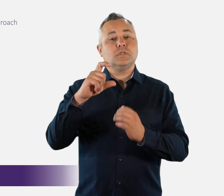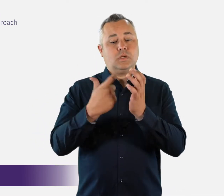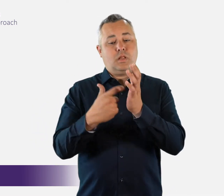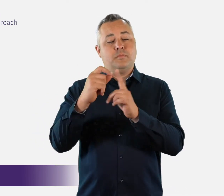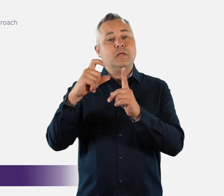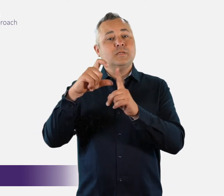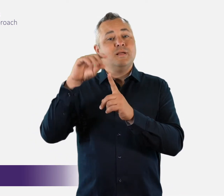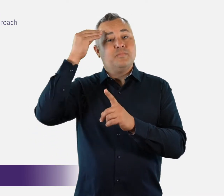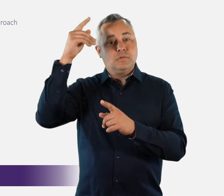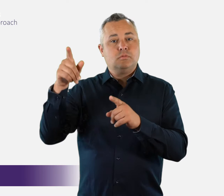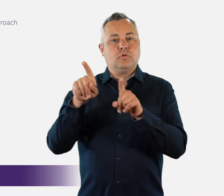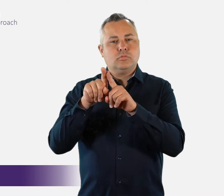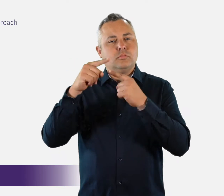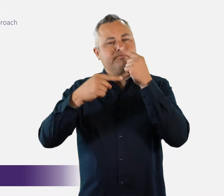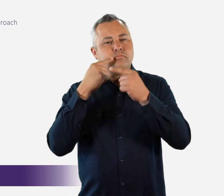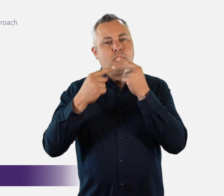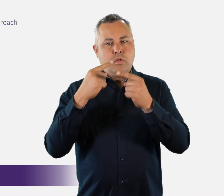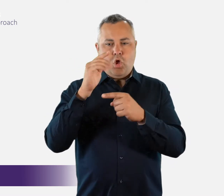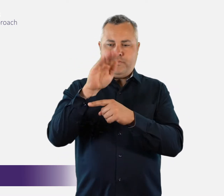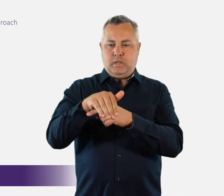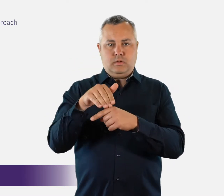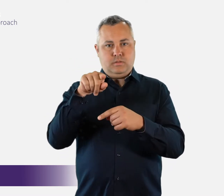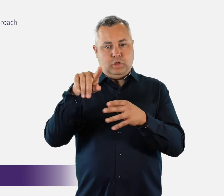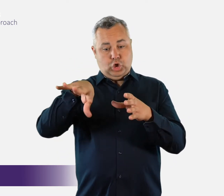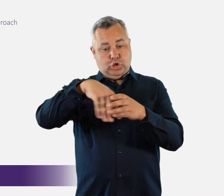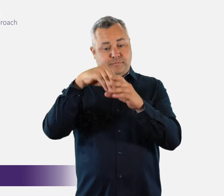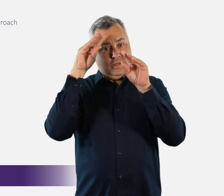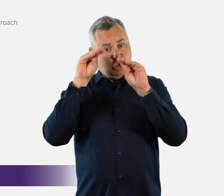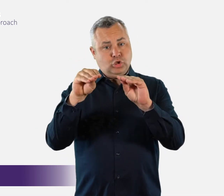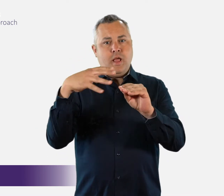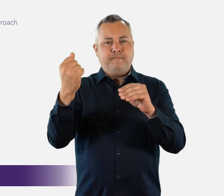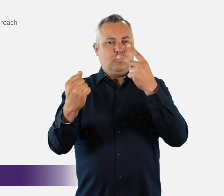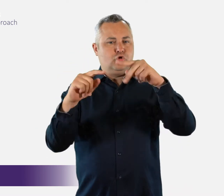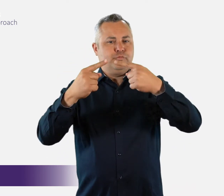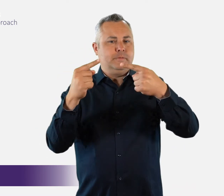The CRPD Committee also distinguished inclusive education from -